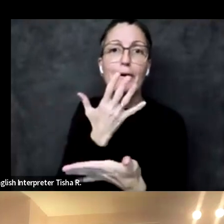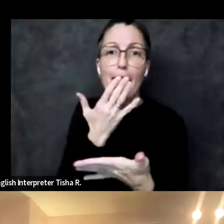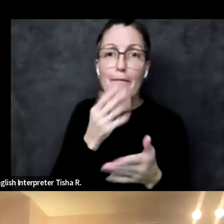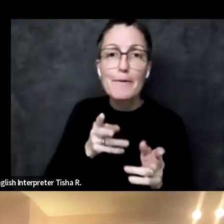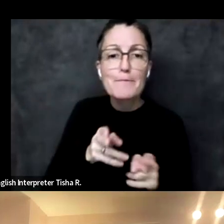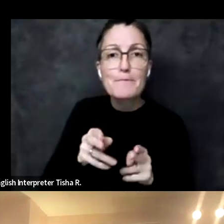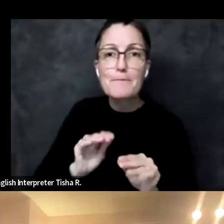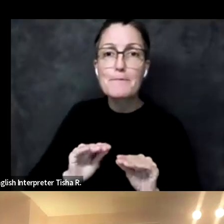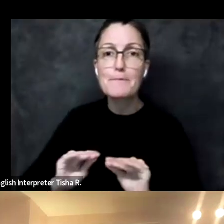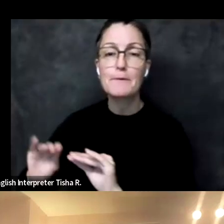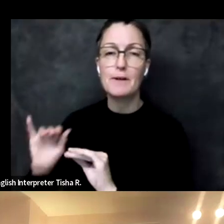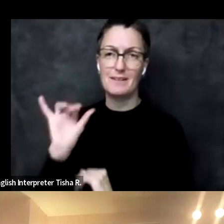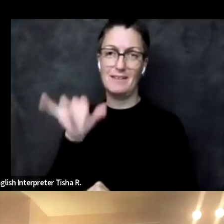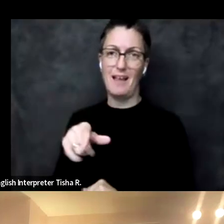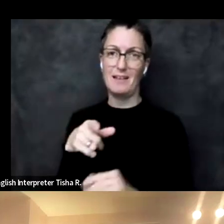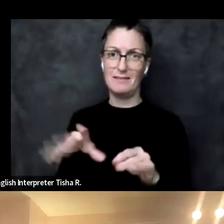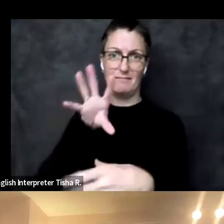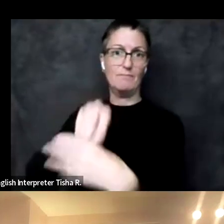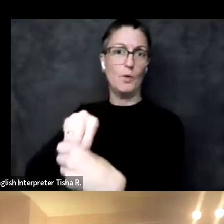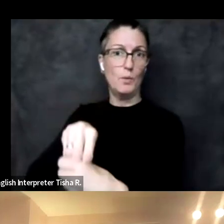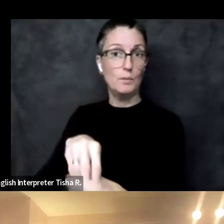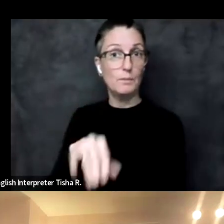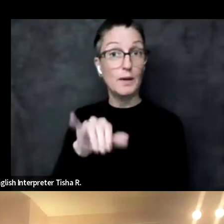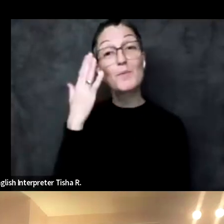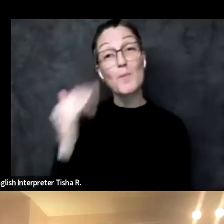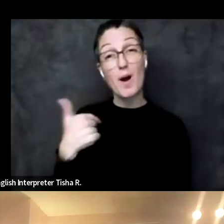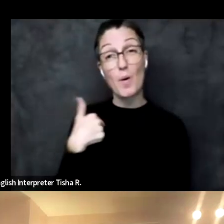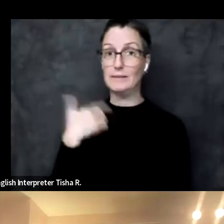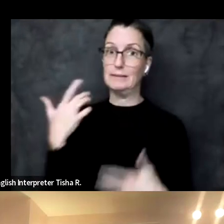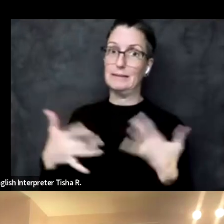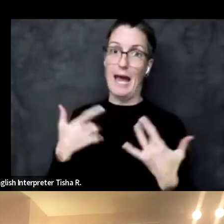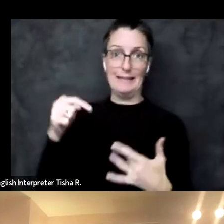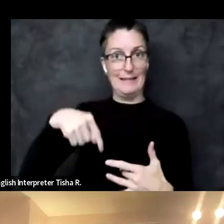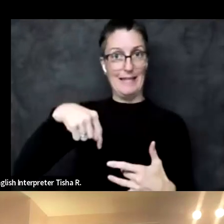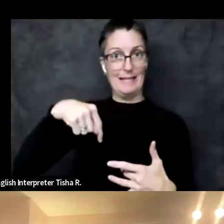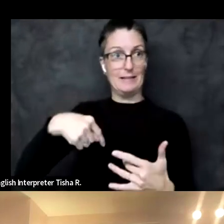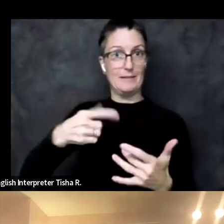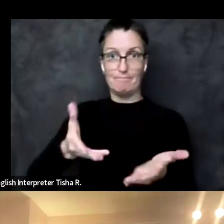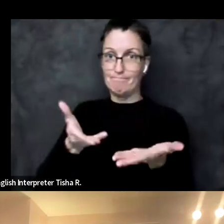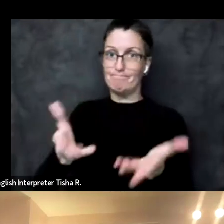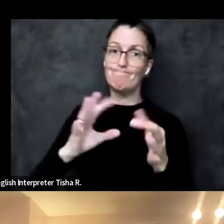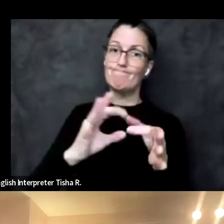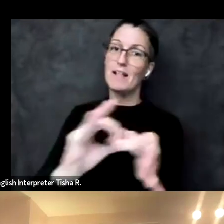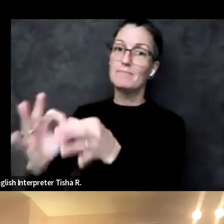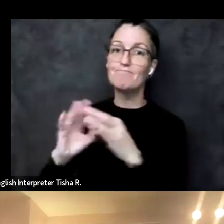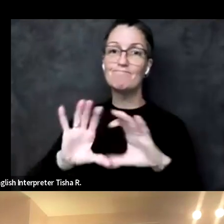Which is why, you know, we're excited to have this collective, because we're really hoping